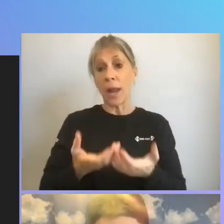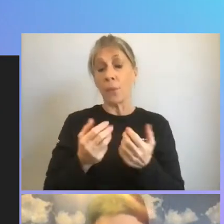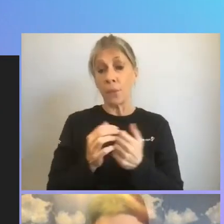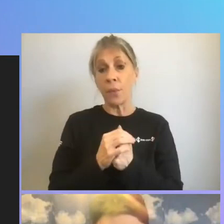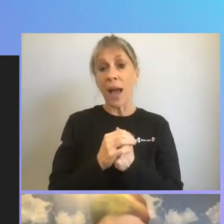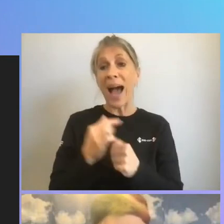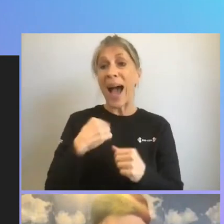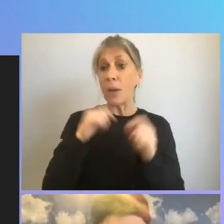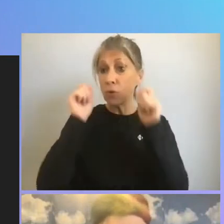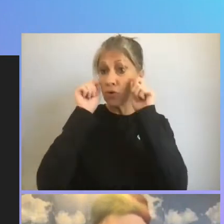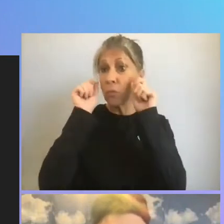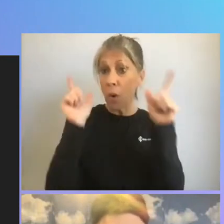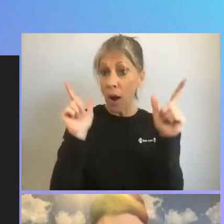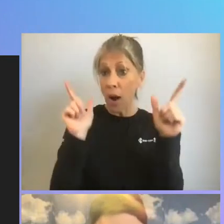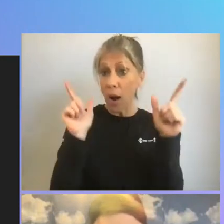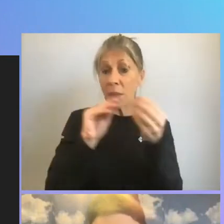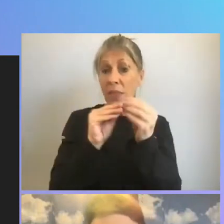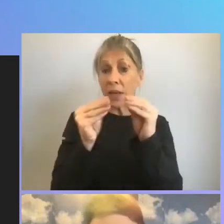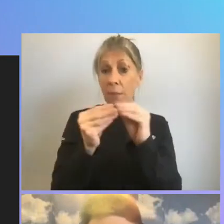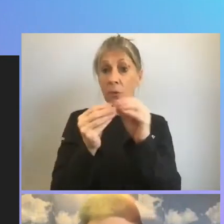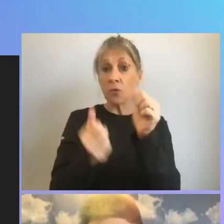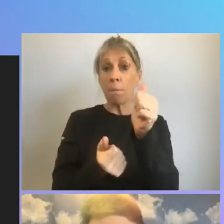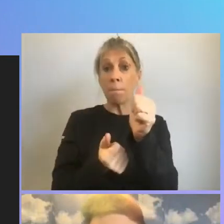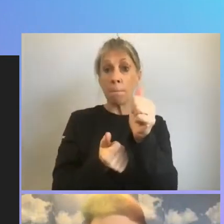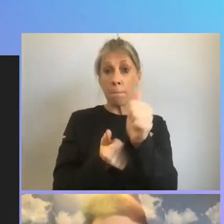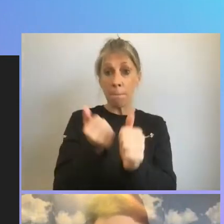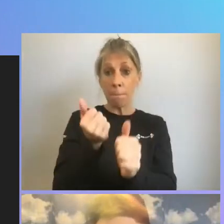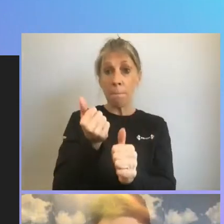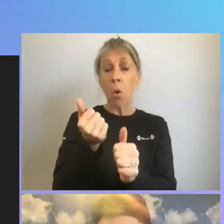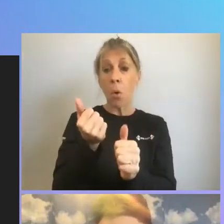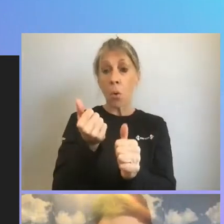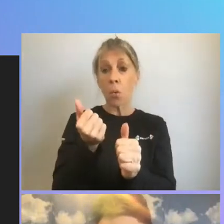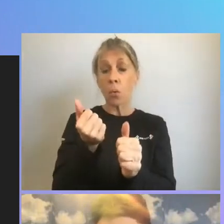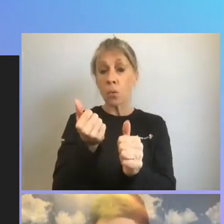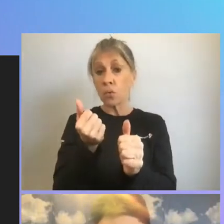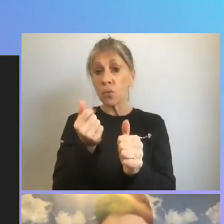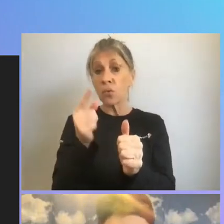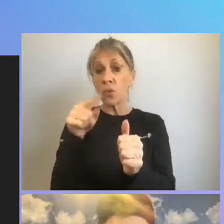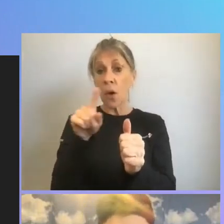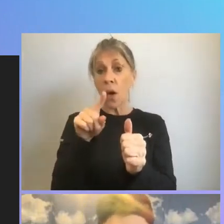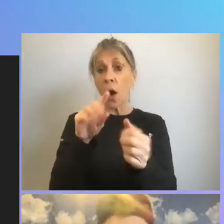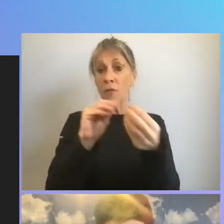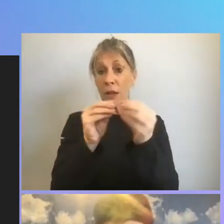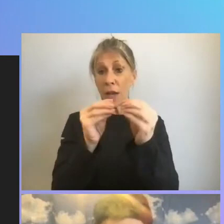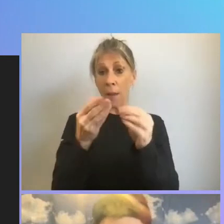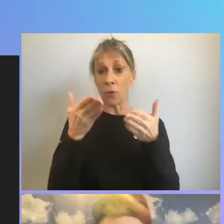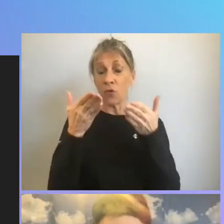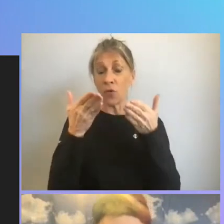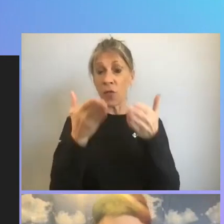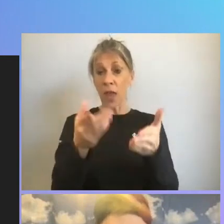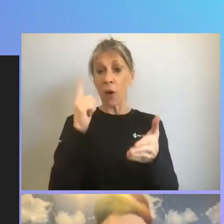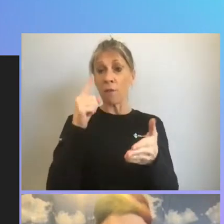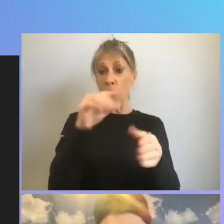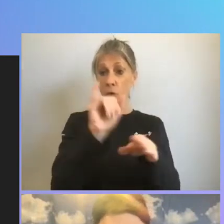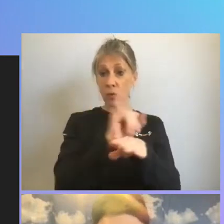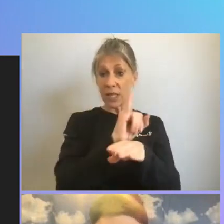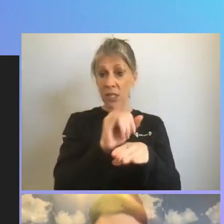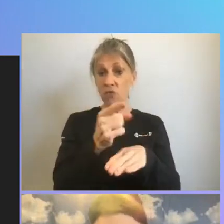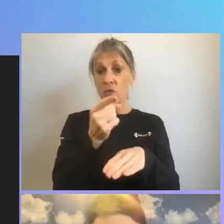very surprised at the numbers. Uh, most of the numbers that are